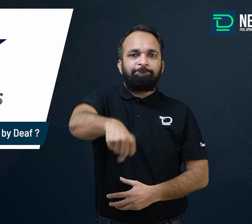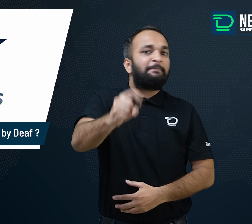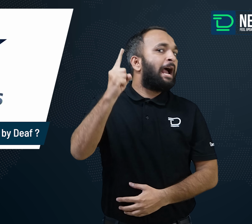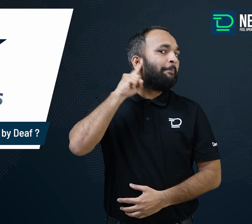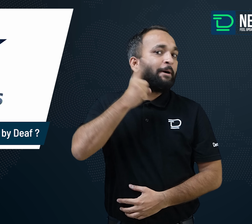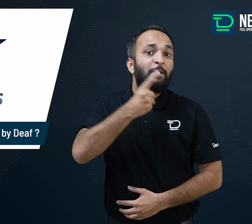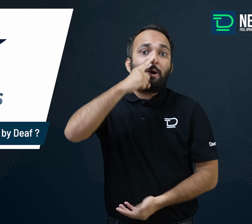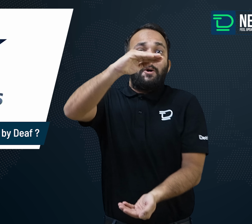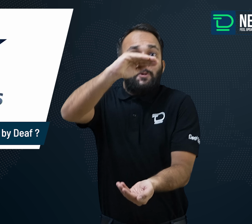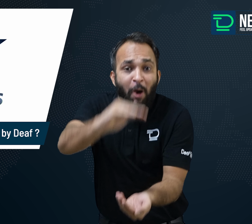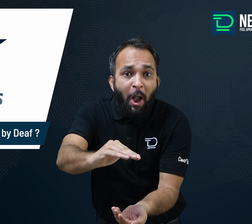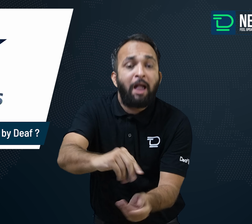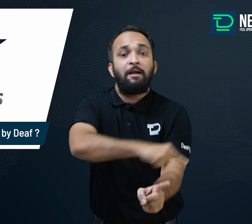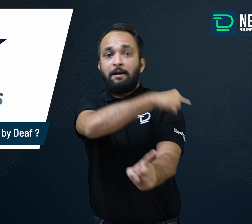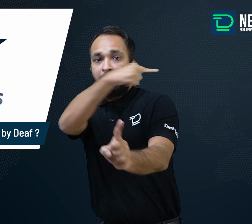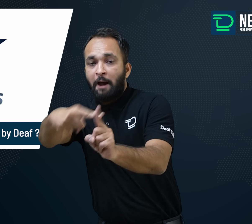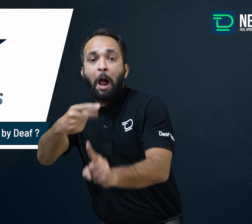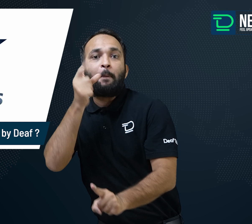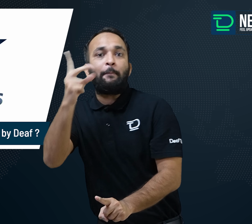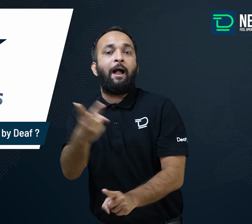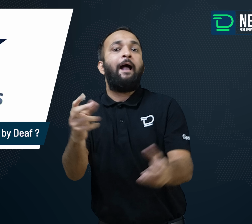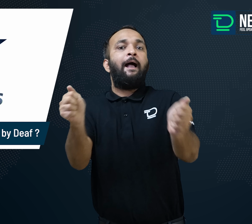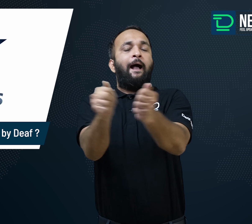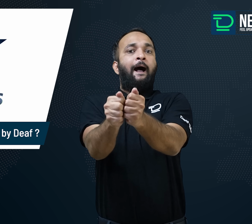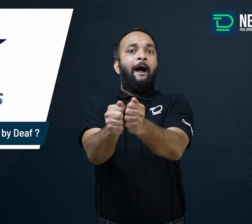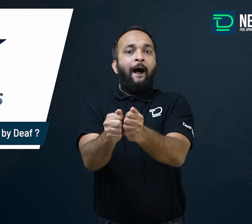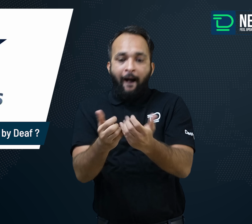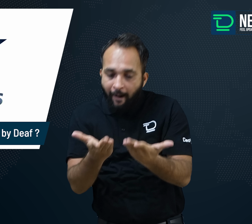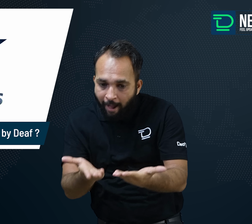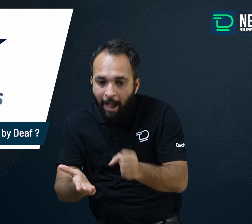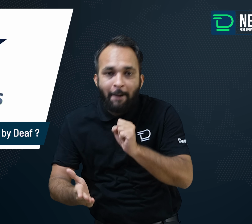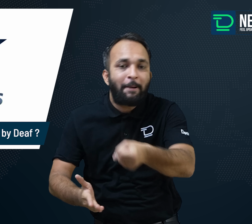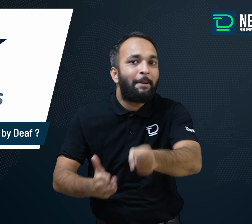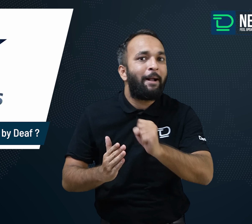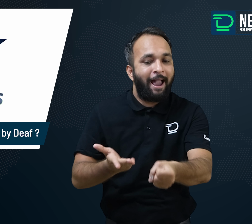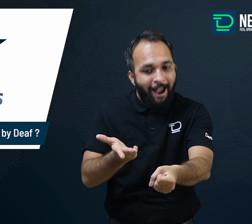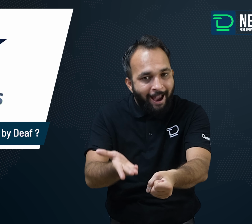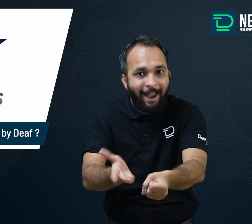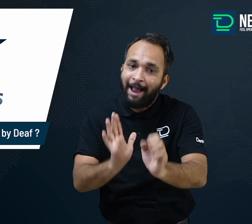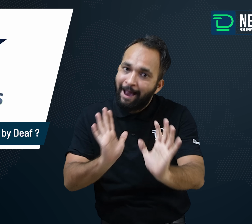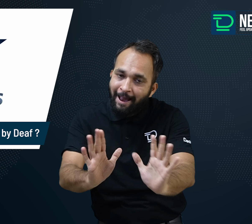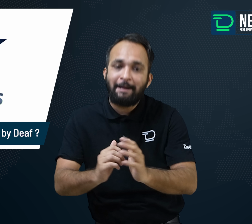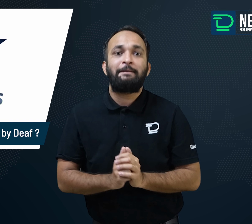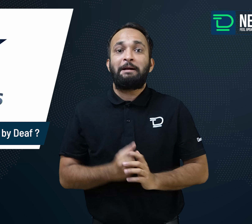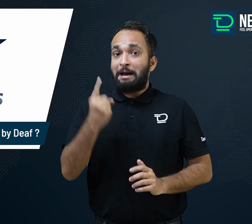Yes, she is deaf little girl. She was with her father.